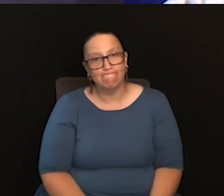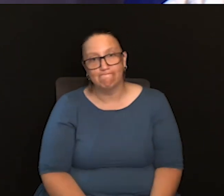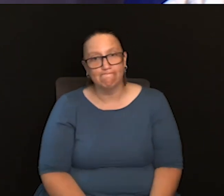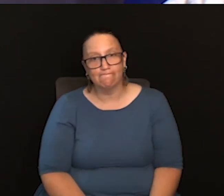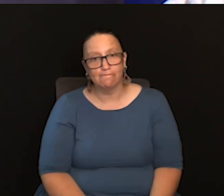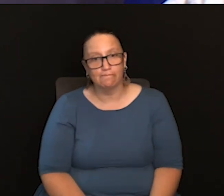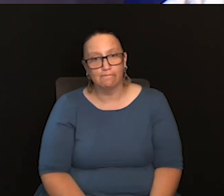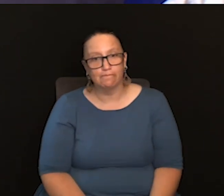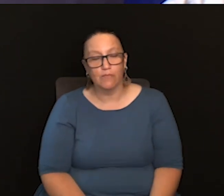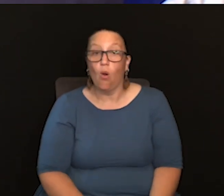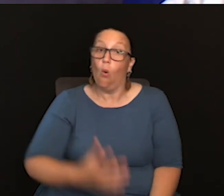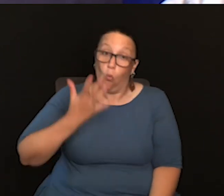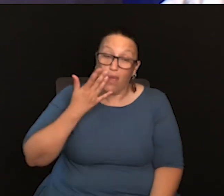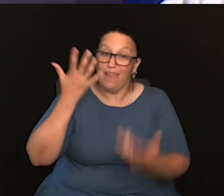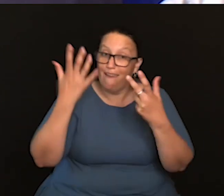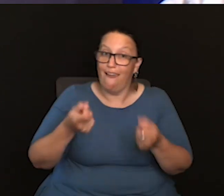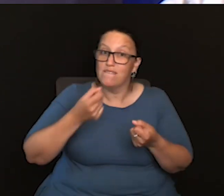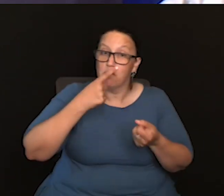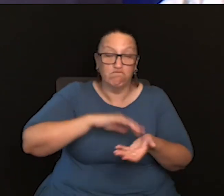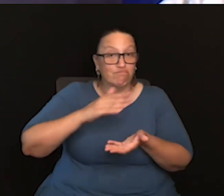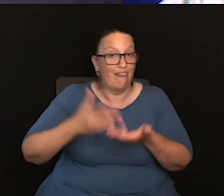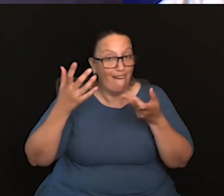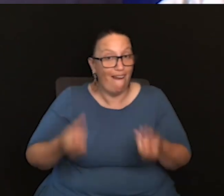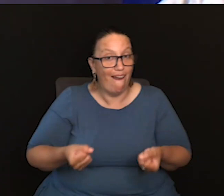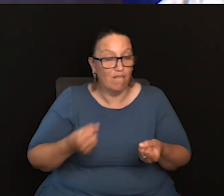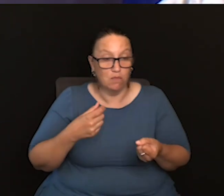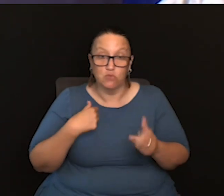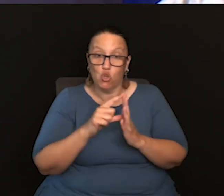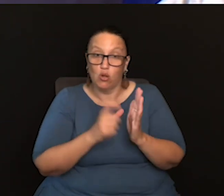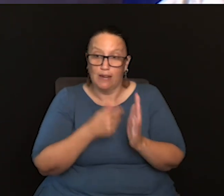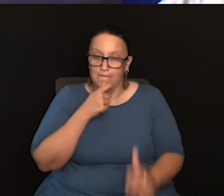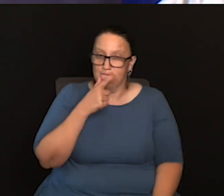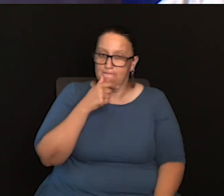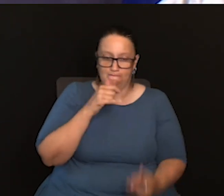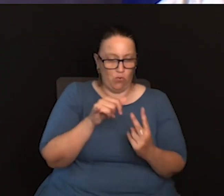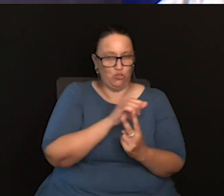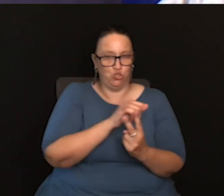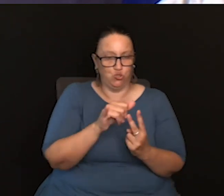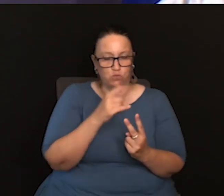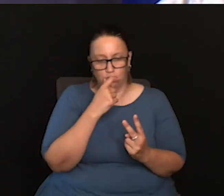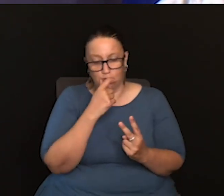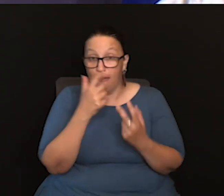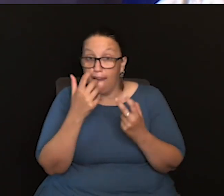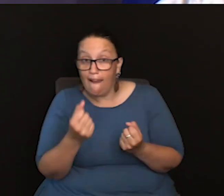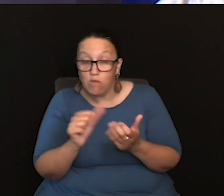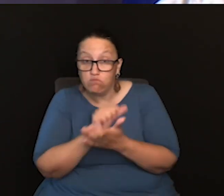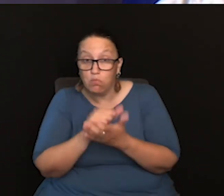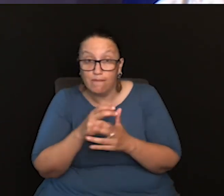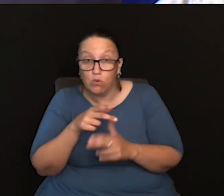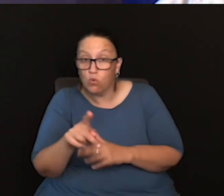And once available, prescribing doctors will need to work with their patients to determine whether either of these treatments will be suitable